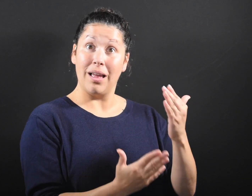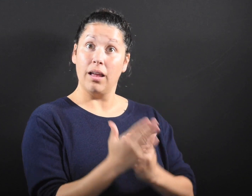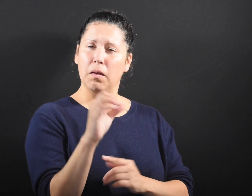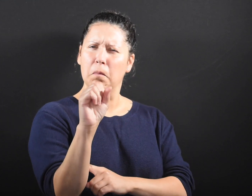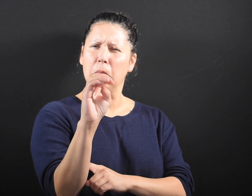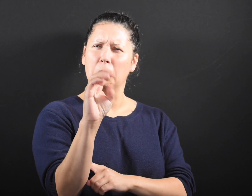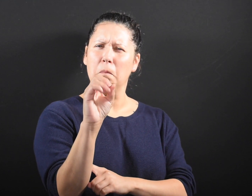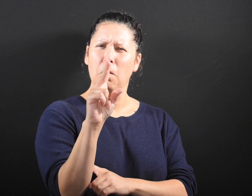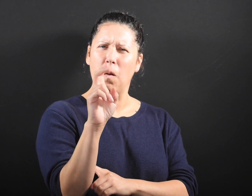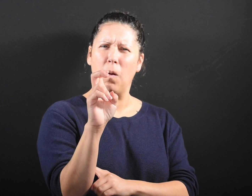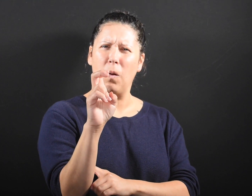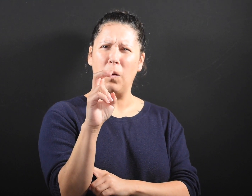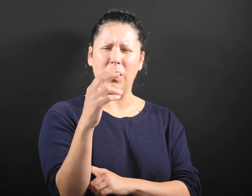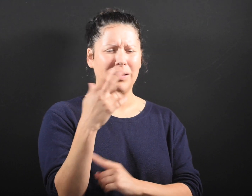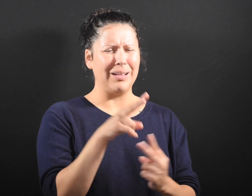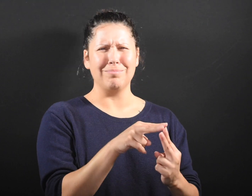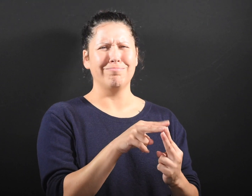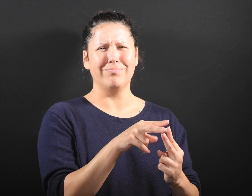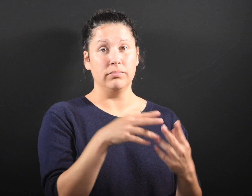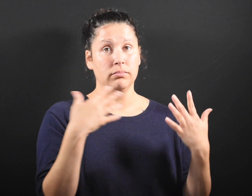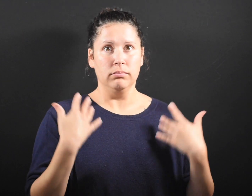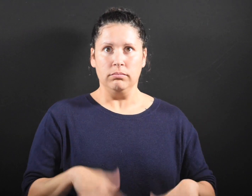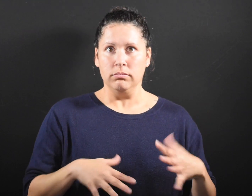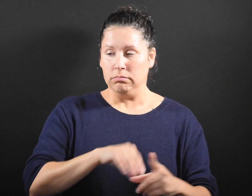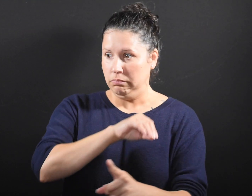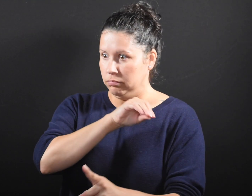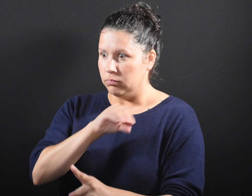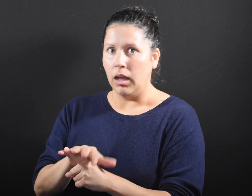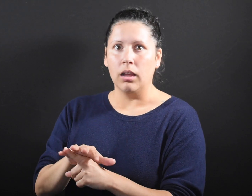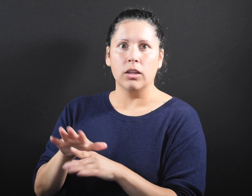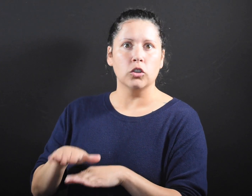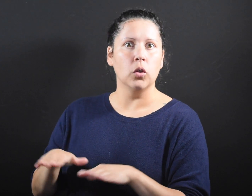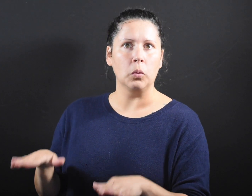and hobbies can also be sources of exposure. Find more information about lead here.